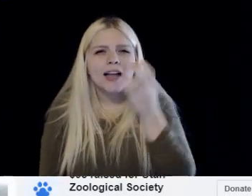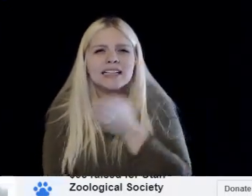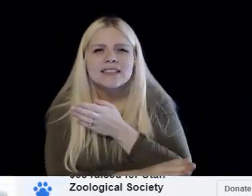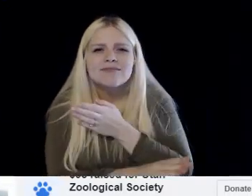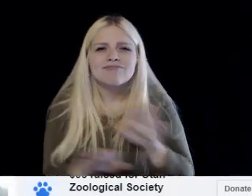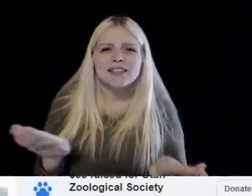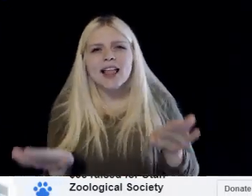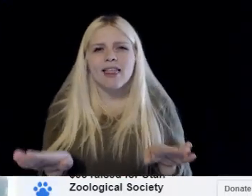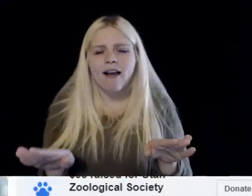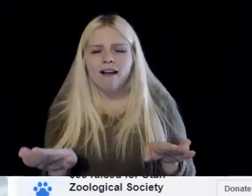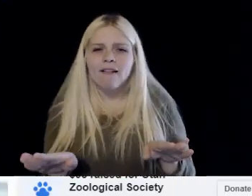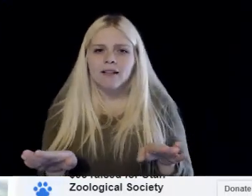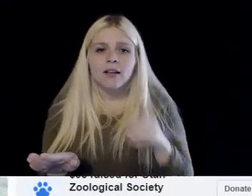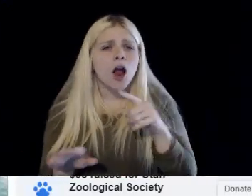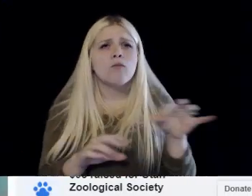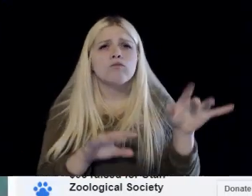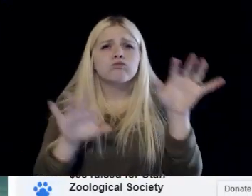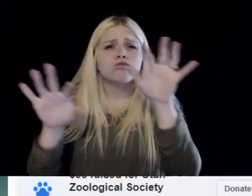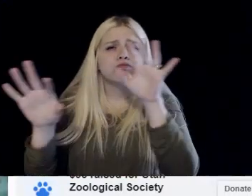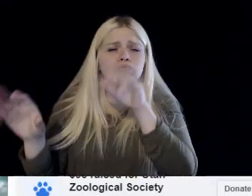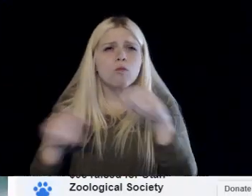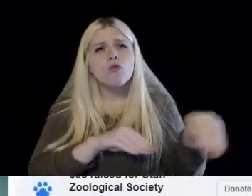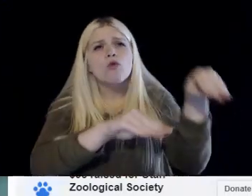could tell he was just using those whiskers to know where the edge of the